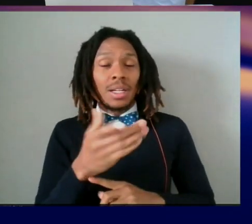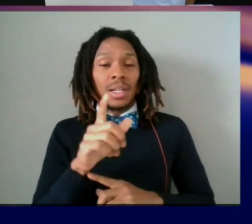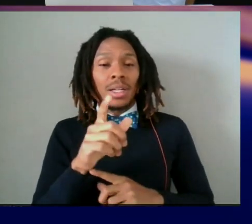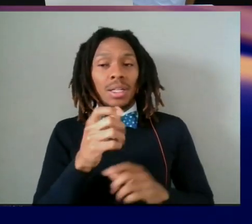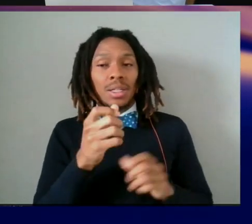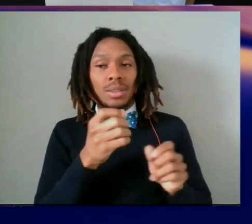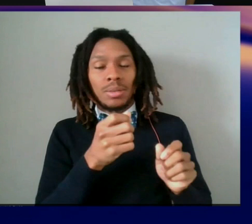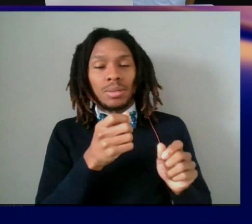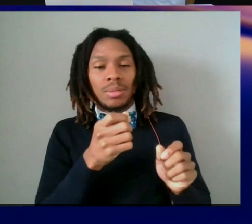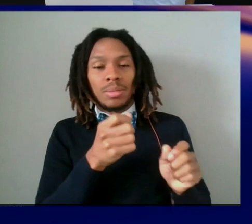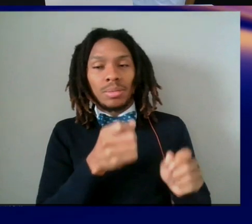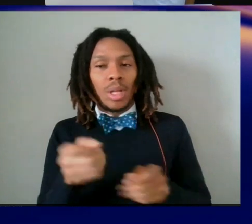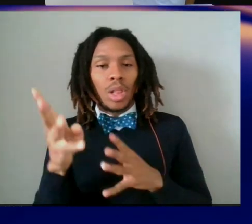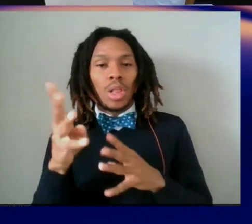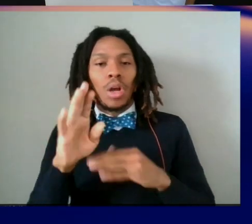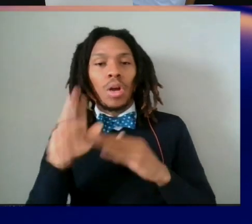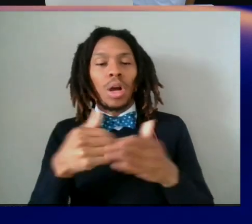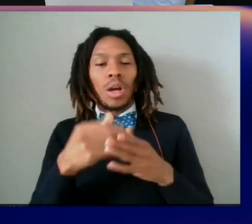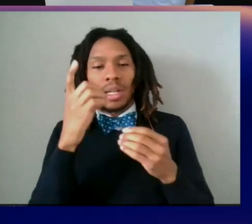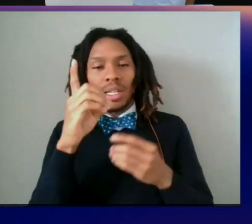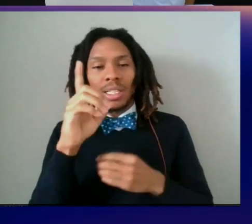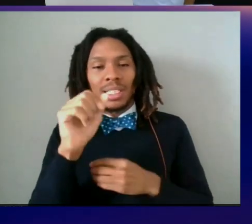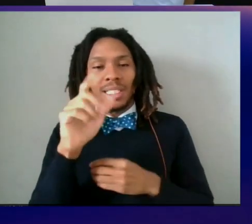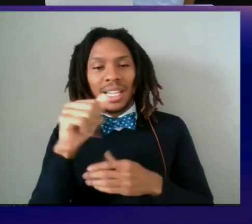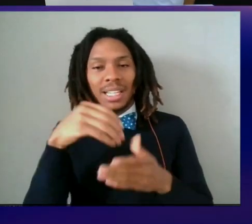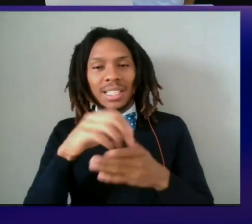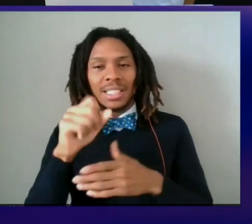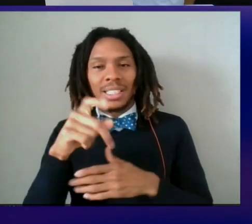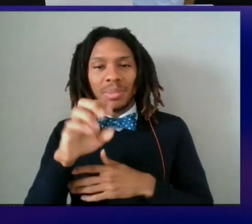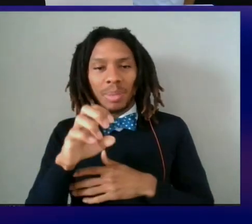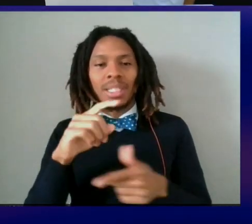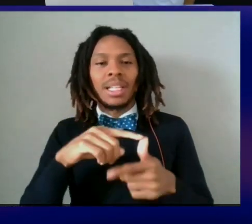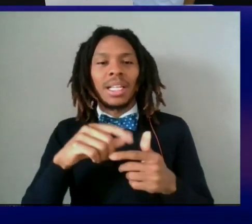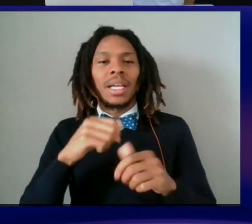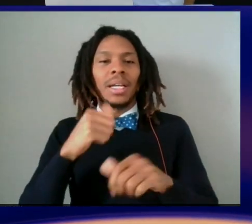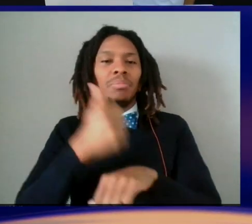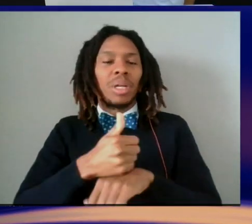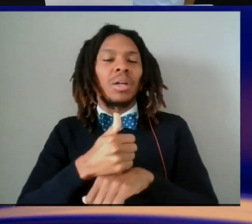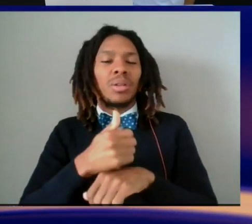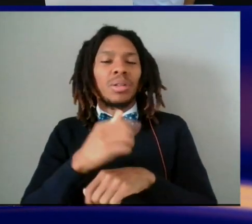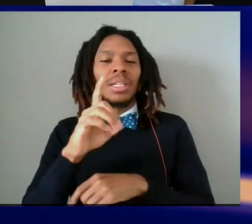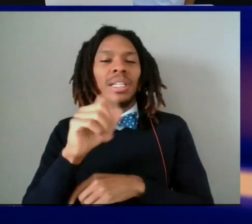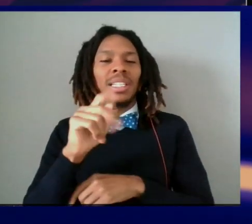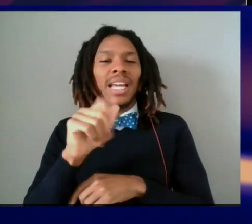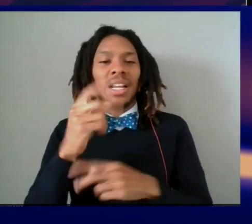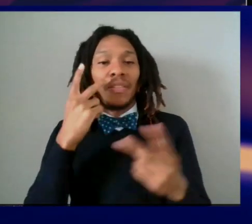after querying all of those underlying sources and then start to build data visualizations on top of the data. Got it.